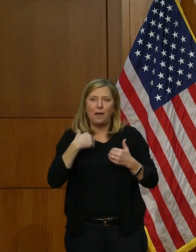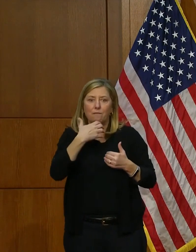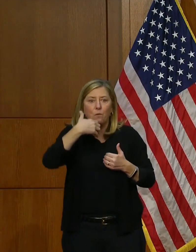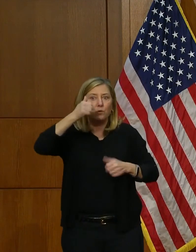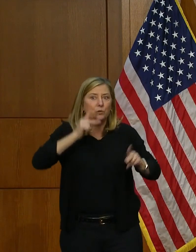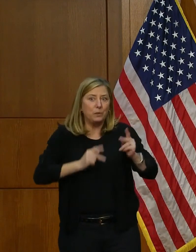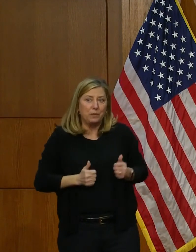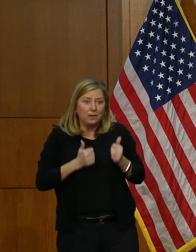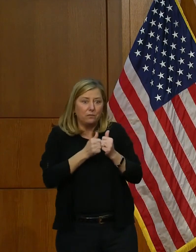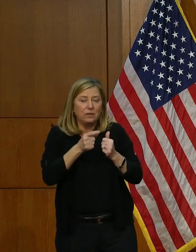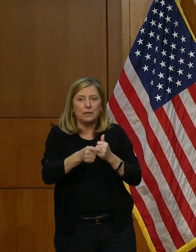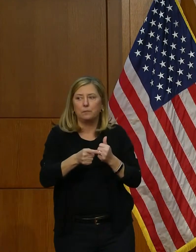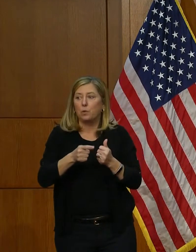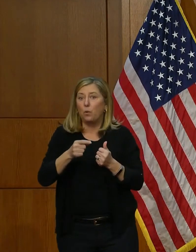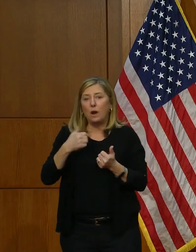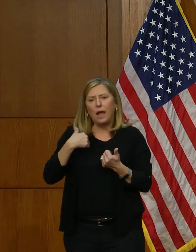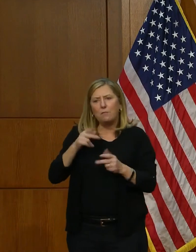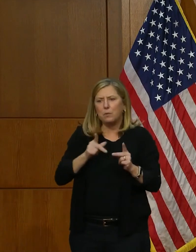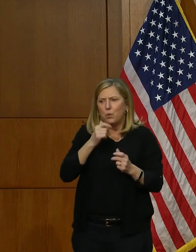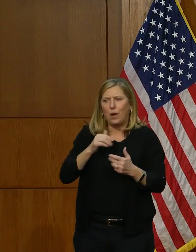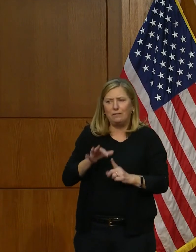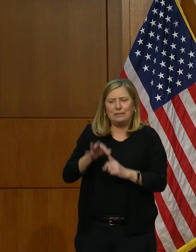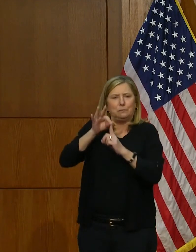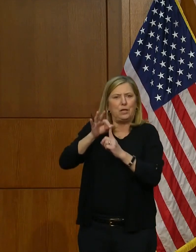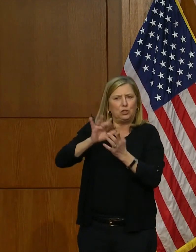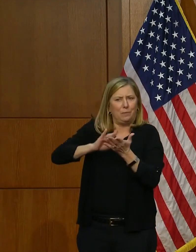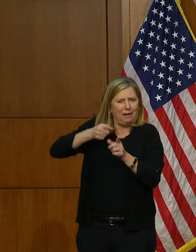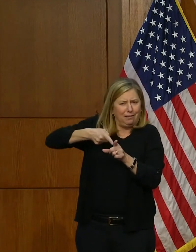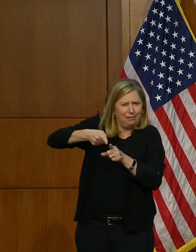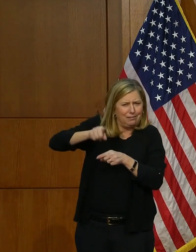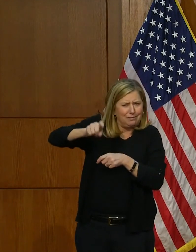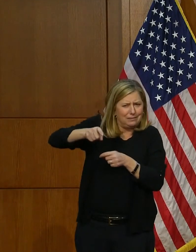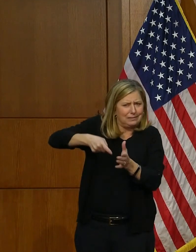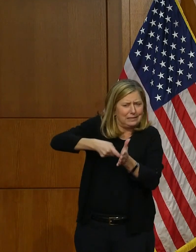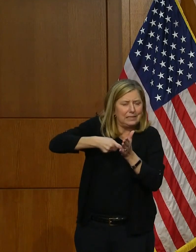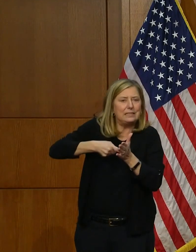PERHAPS THEY HAVE ELDERLY INDIVIDUALS LIVING AT HOME. PEOPLE WITH SPECIAL MEDICAL